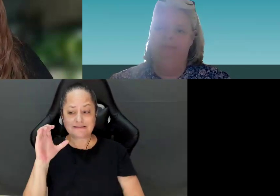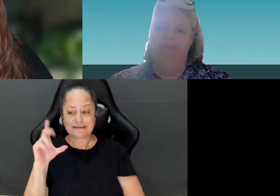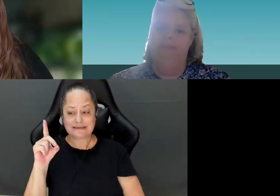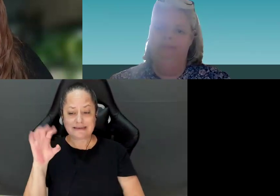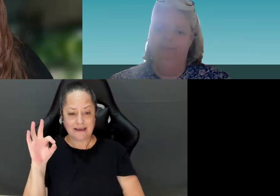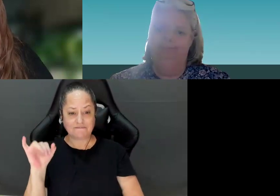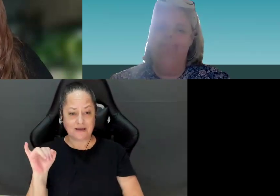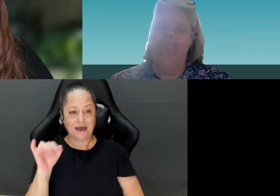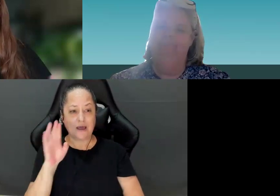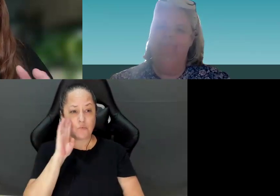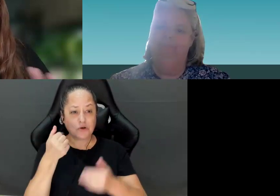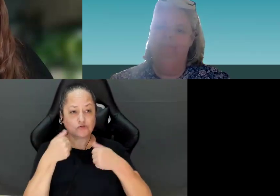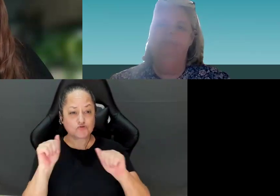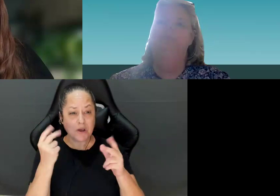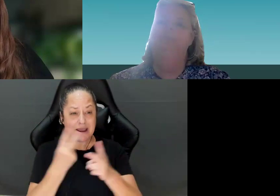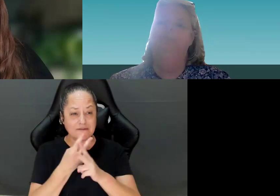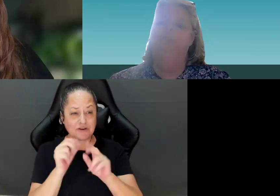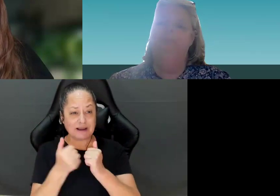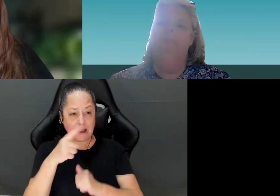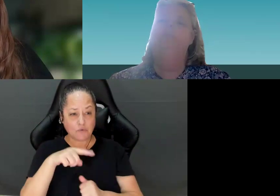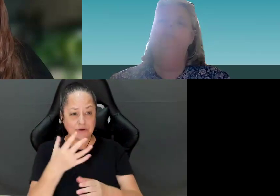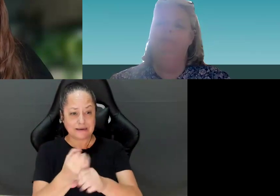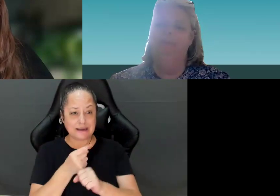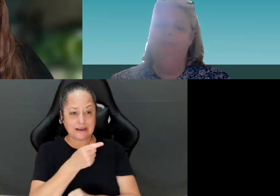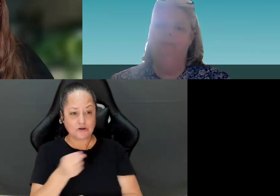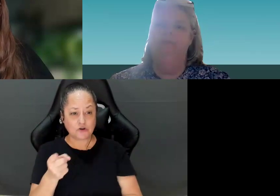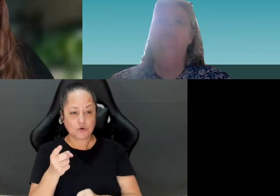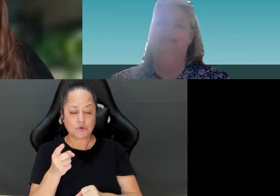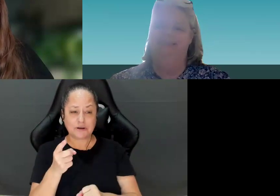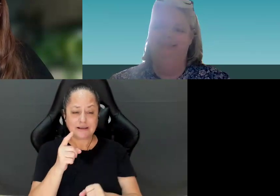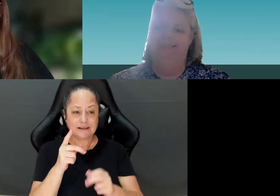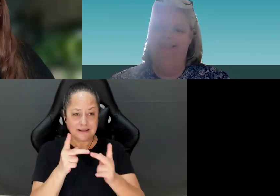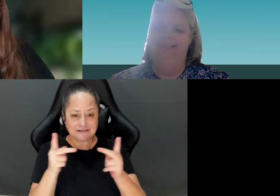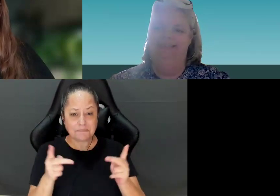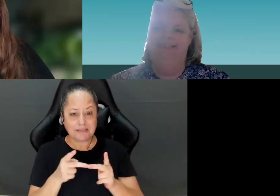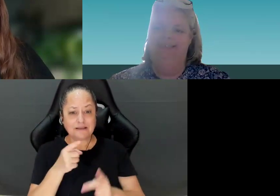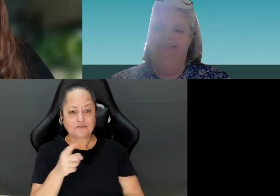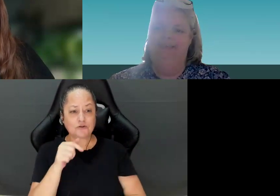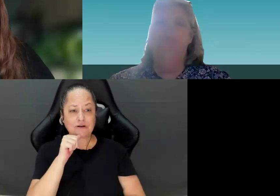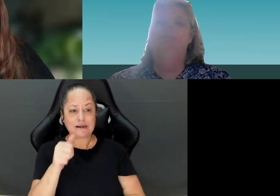We will try to figure out how we can get you in a spot where you are not taking on more